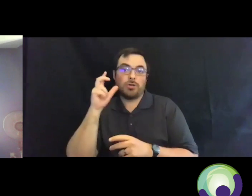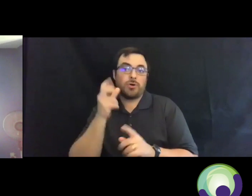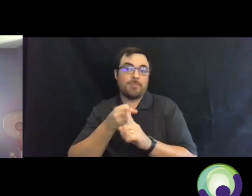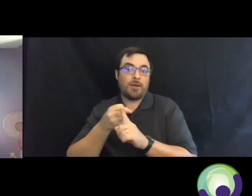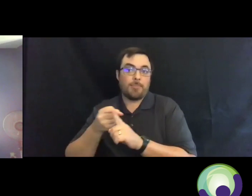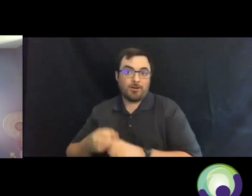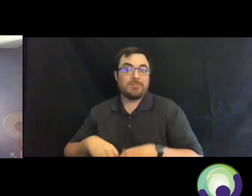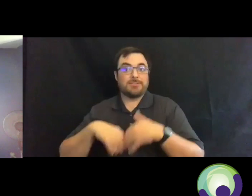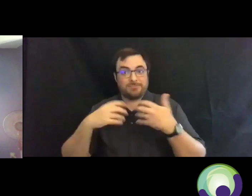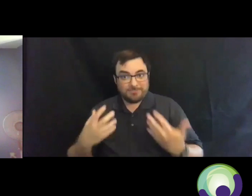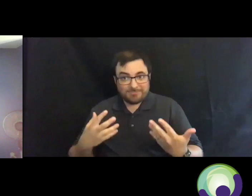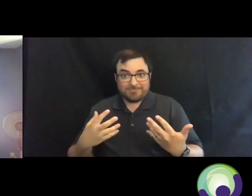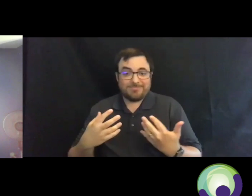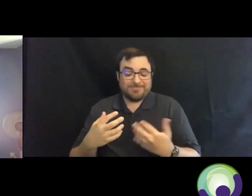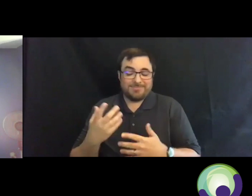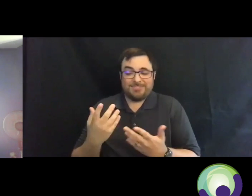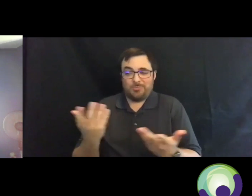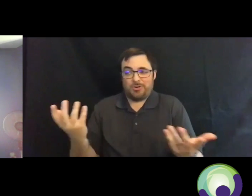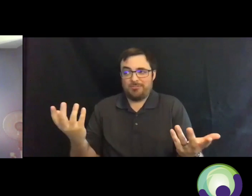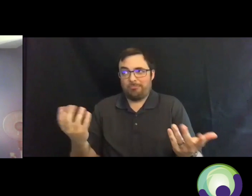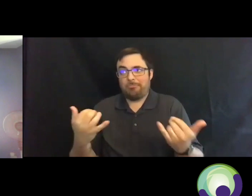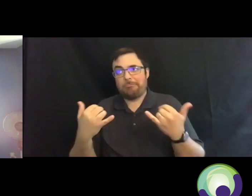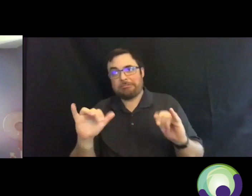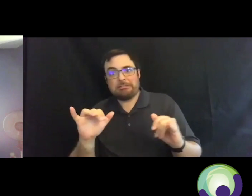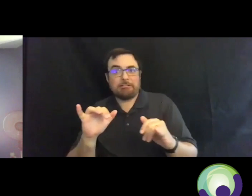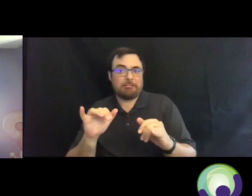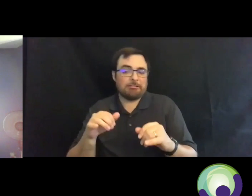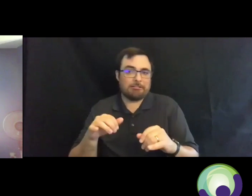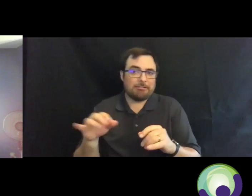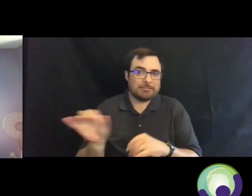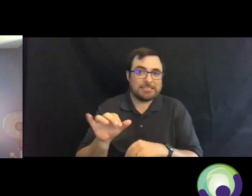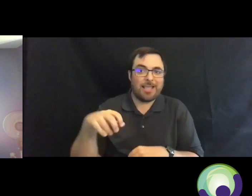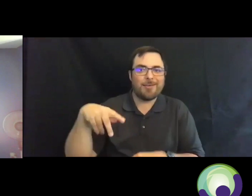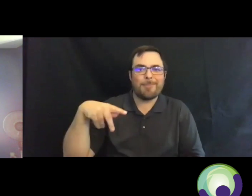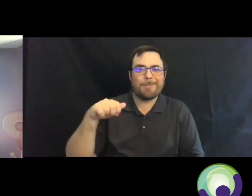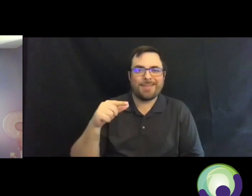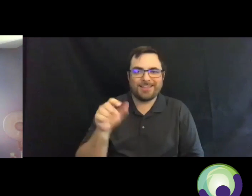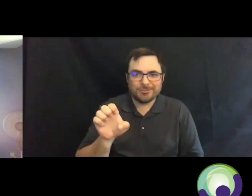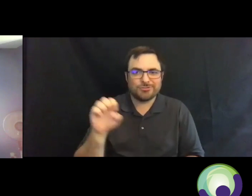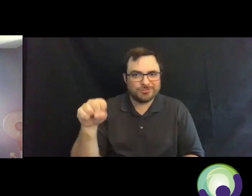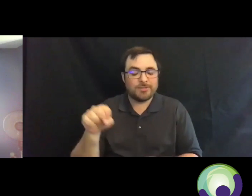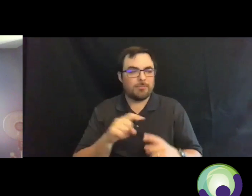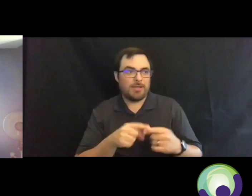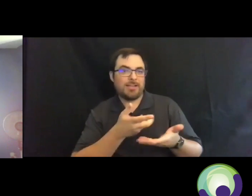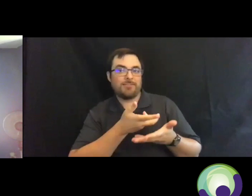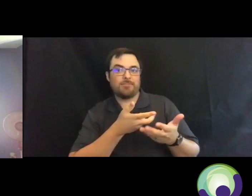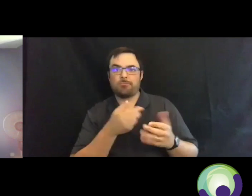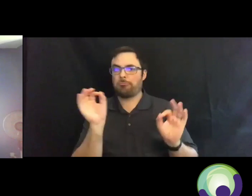So they're getting we're still on the same page but if you don't have that conversation... um you might be like pedaling too hard.